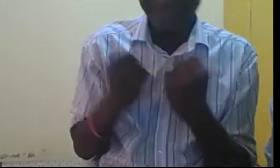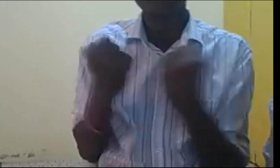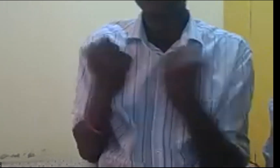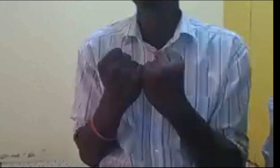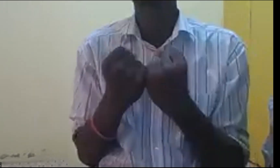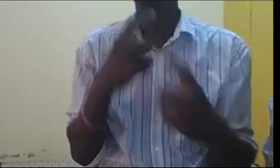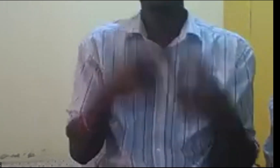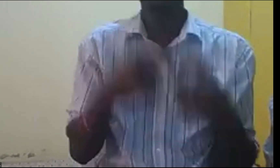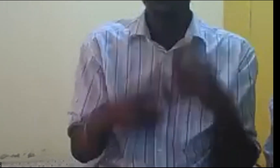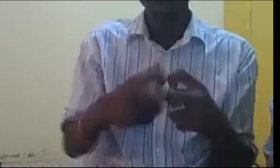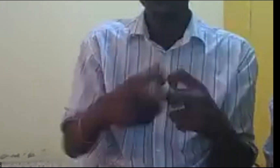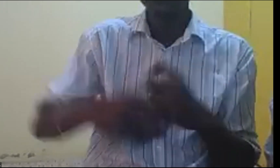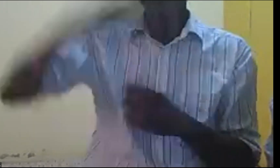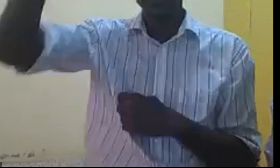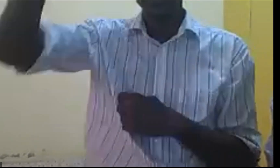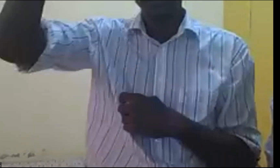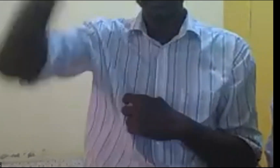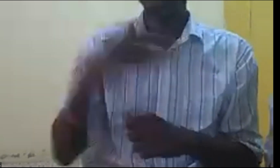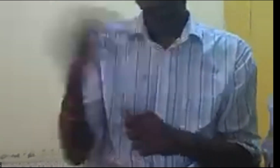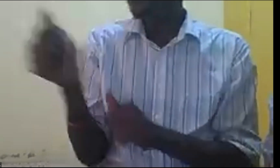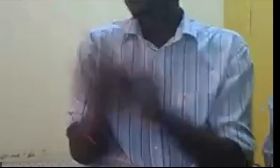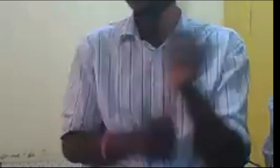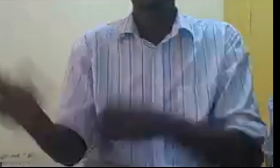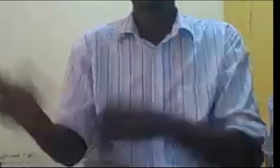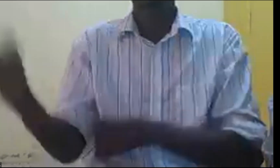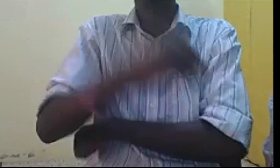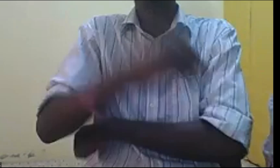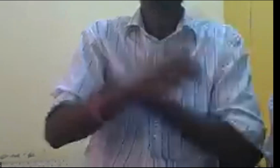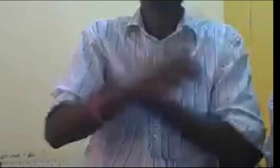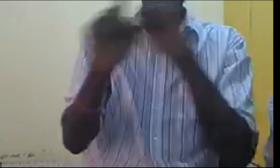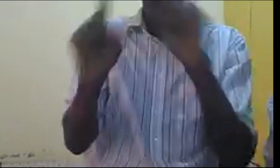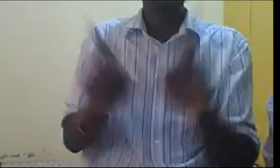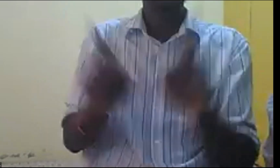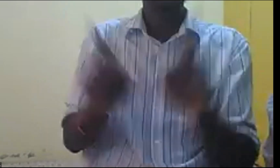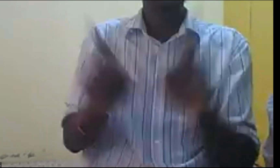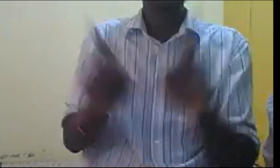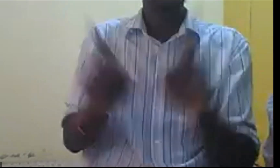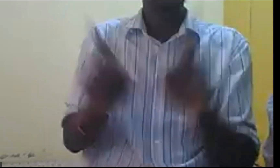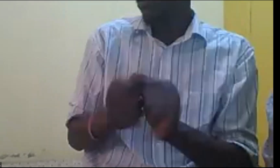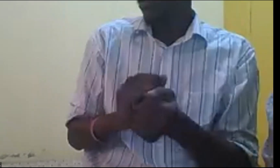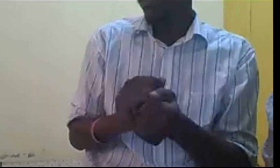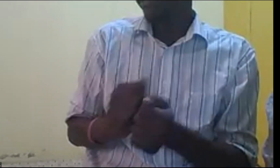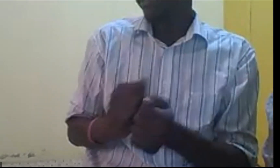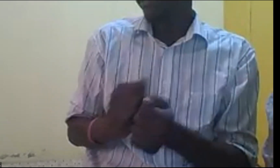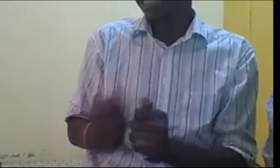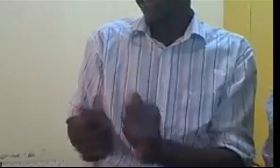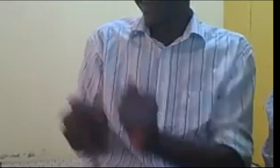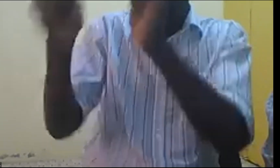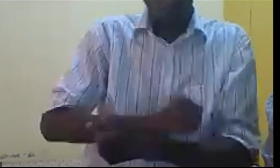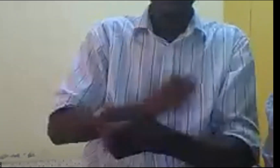Type in the language that you are most comfortable in your own or your organization's commitment.